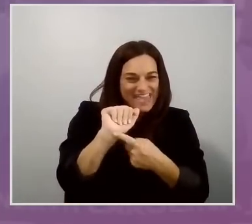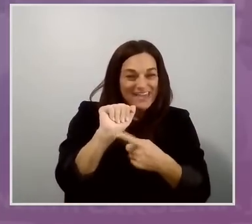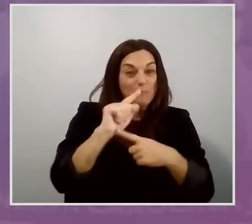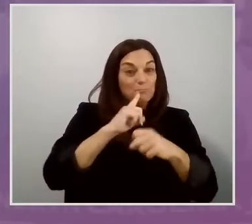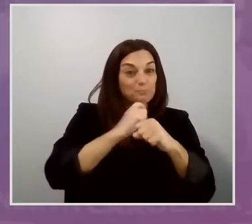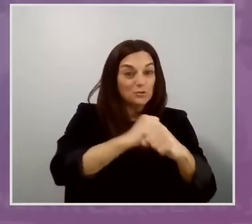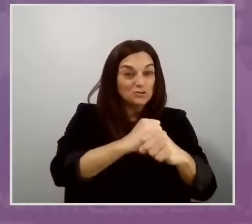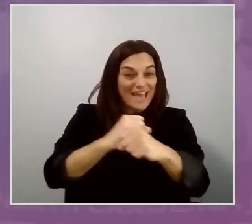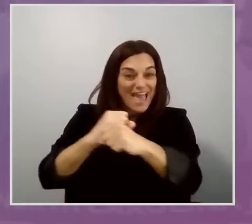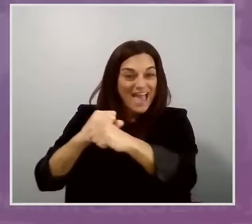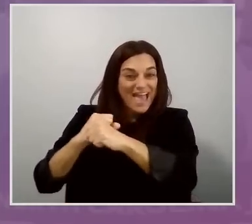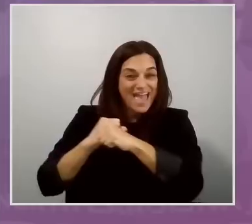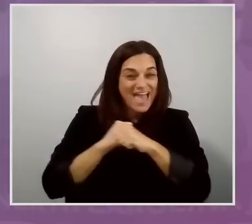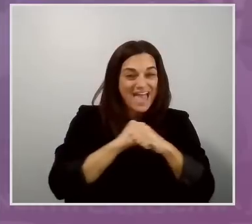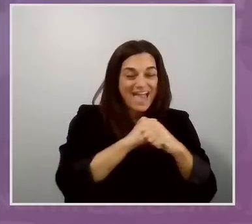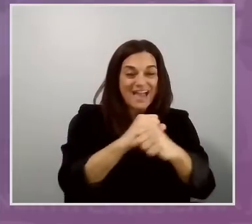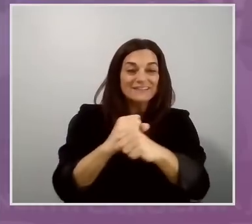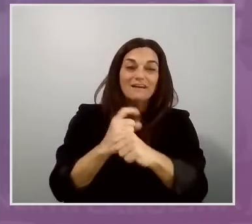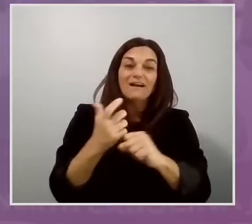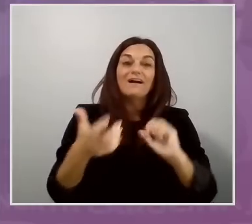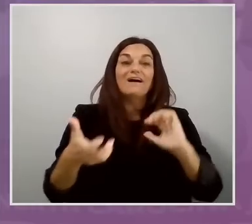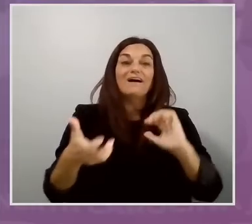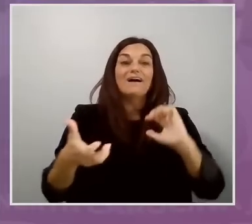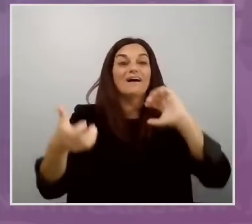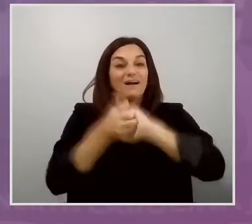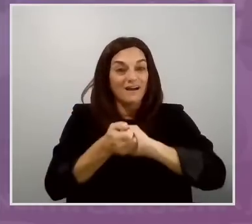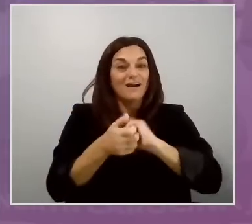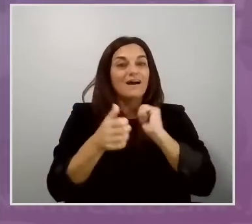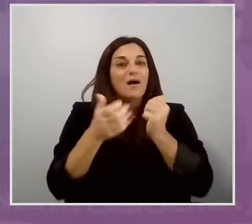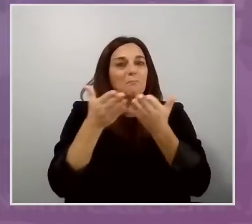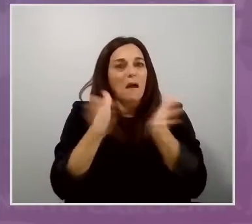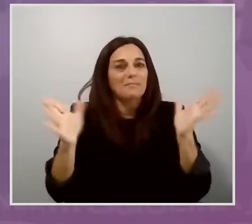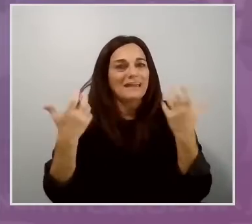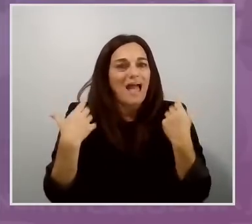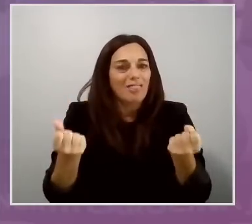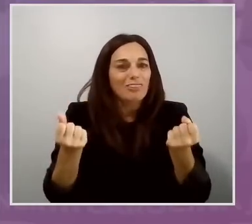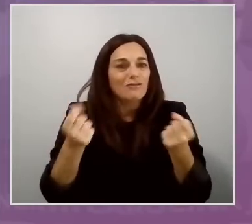ISSUES OF THE AFFORDABLE CARE ACT AND ITS PROTECTIONS AND